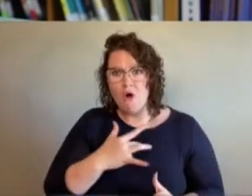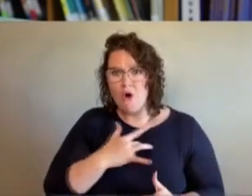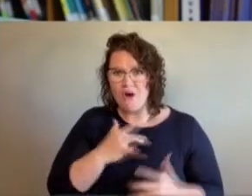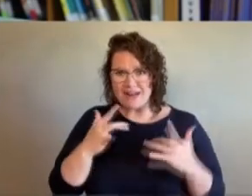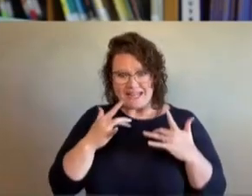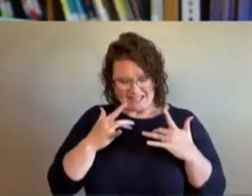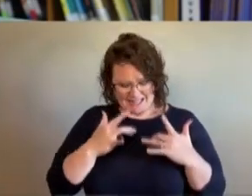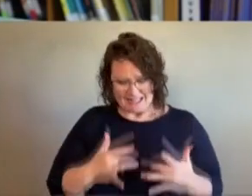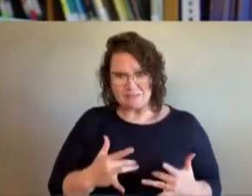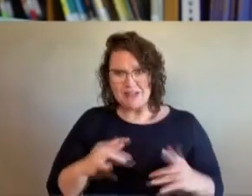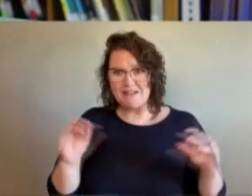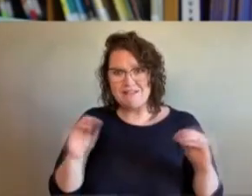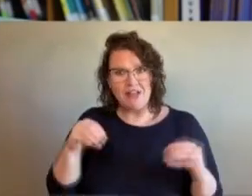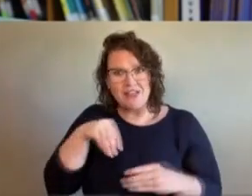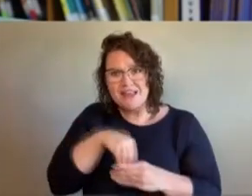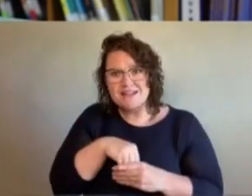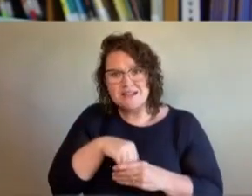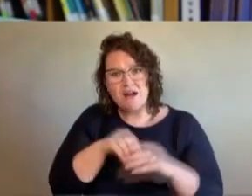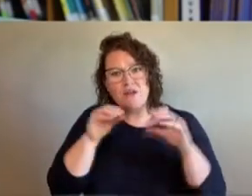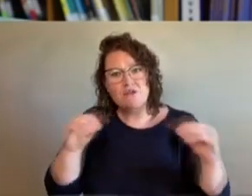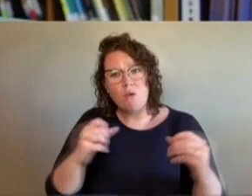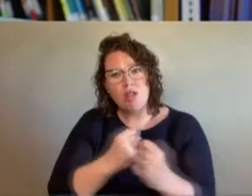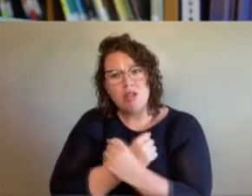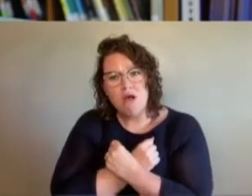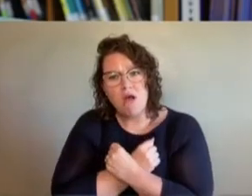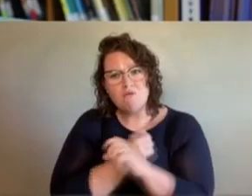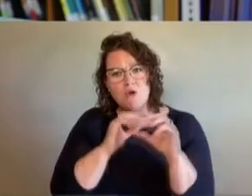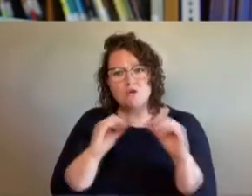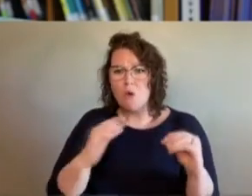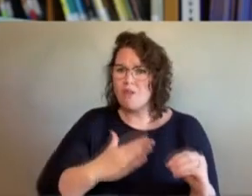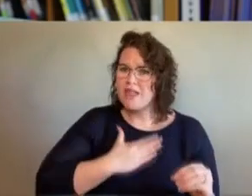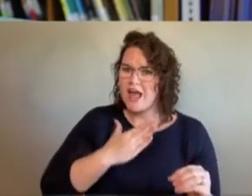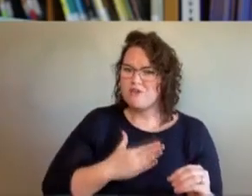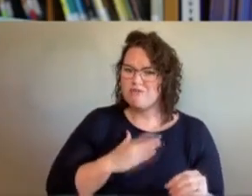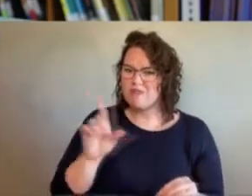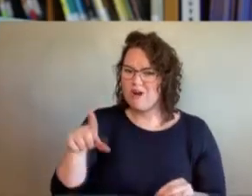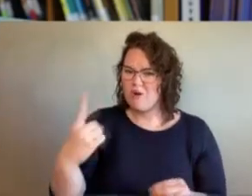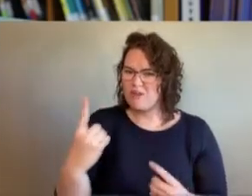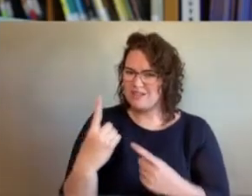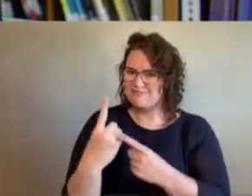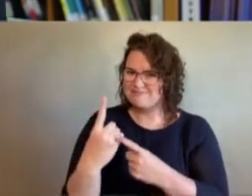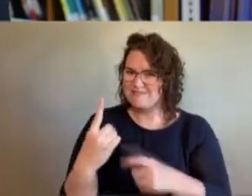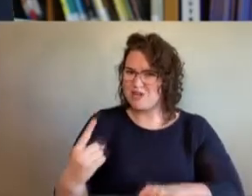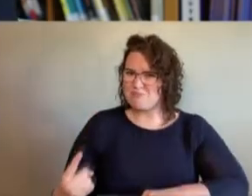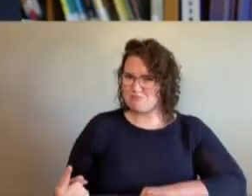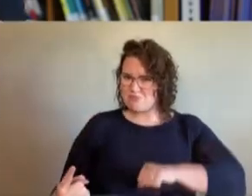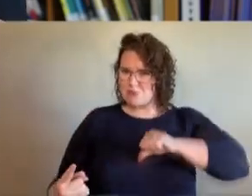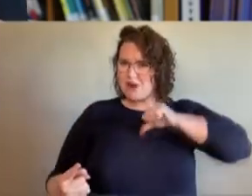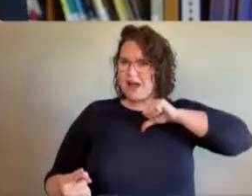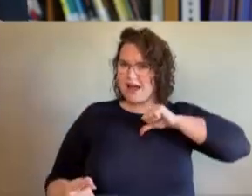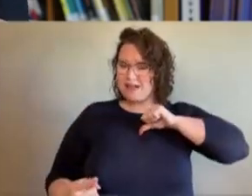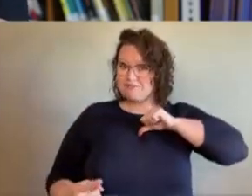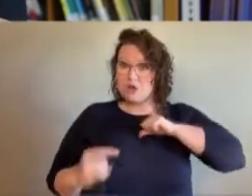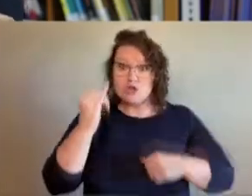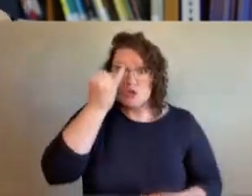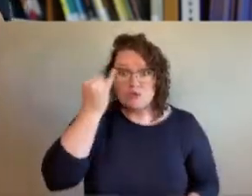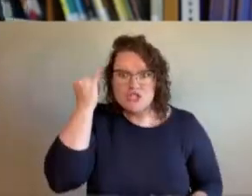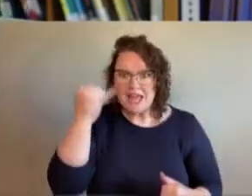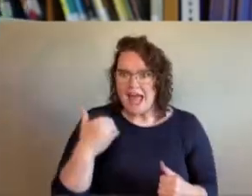The man calmly placed his hand over Jackie's heart and said, here is one problem, you are falling apart. Her heart is all hollow with